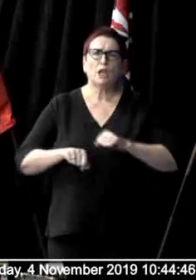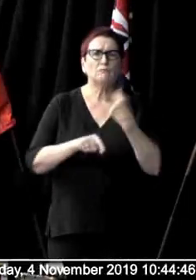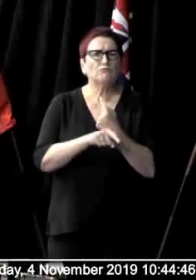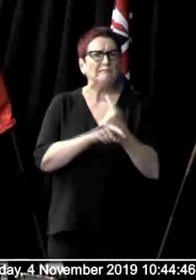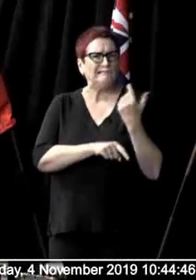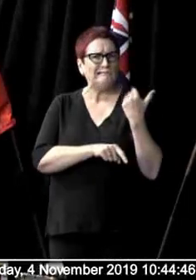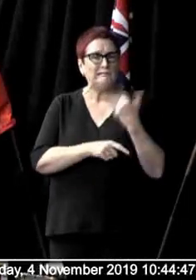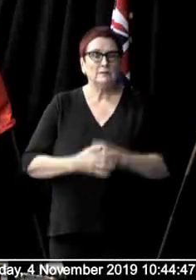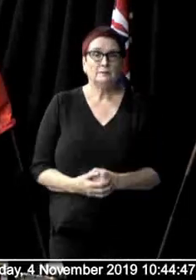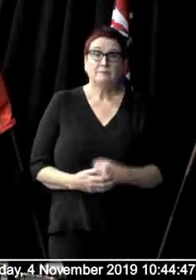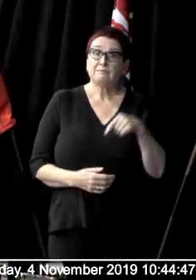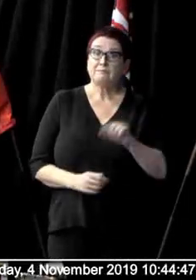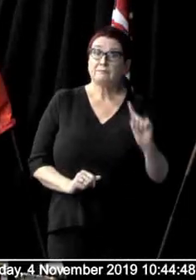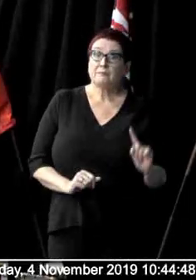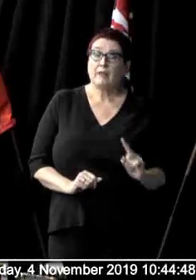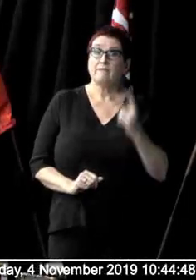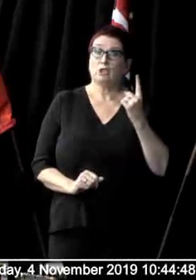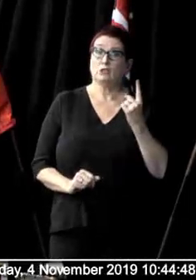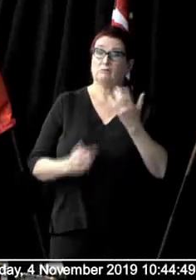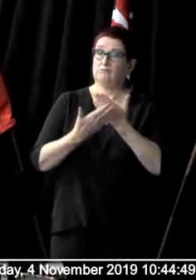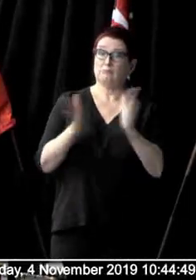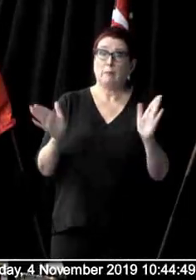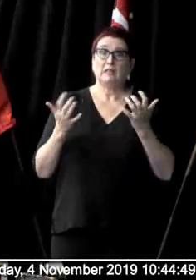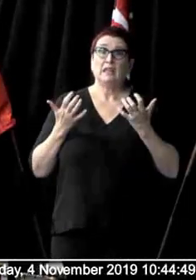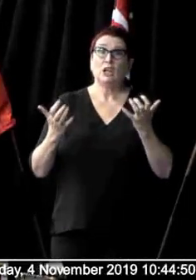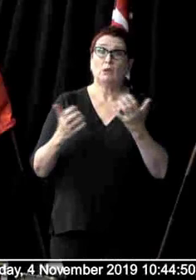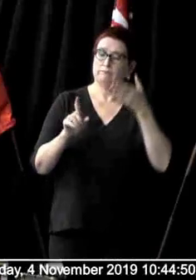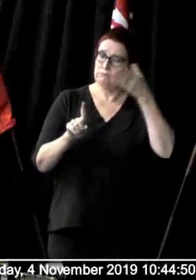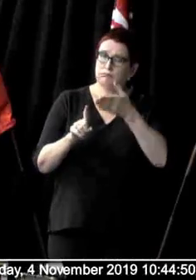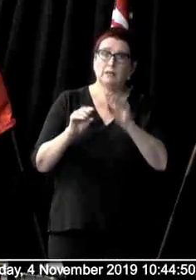This is the first public hearing in respect of education and learning.